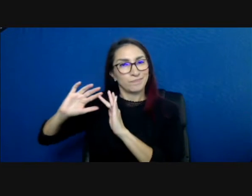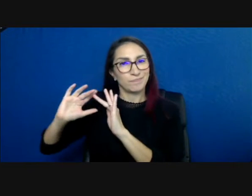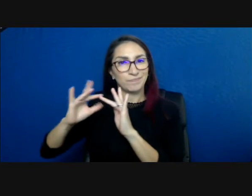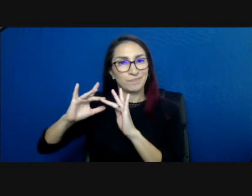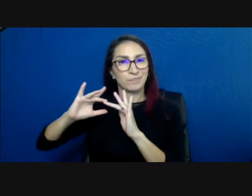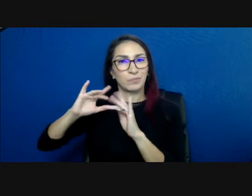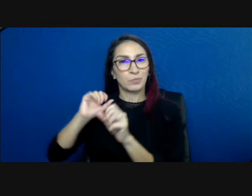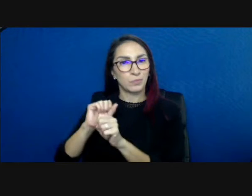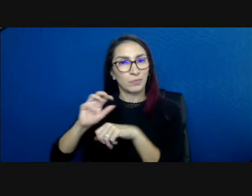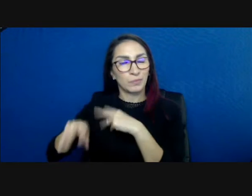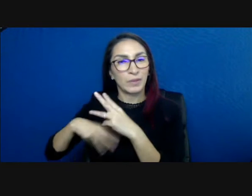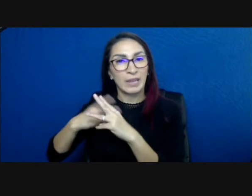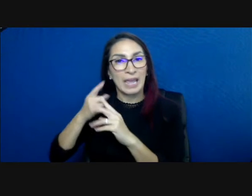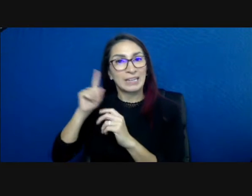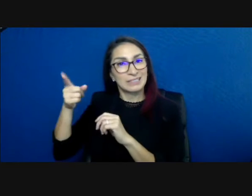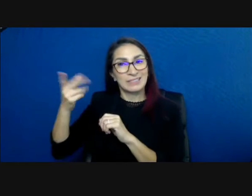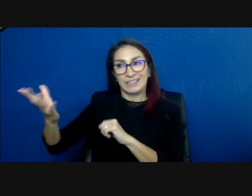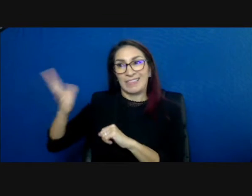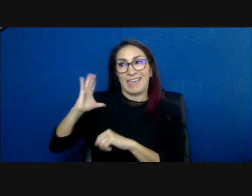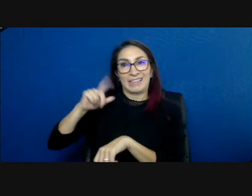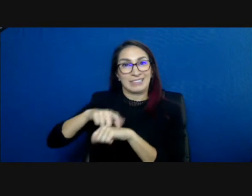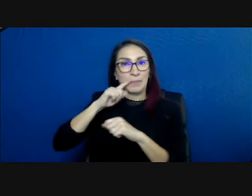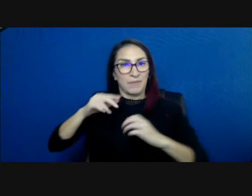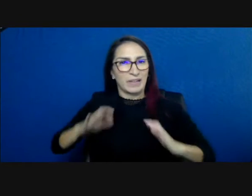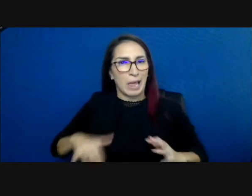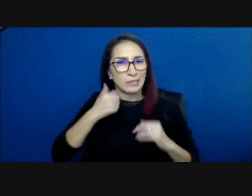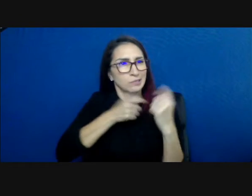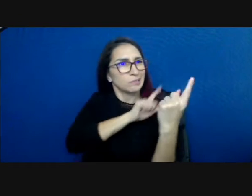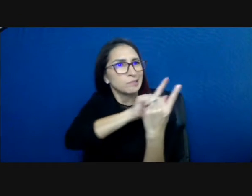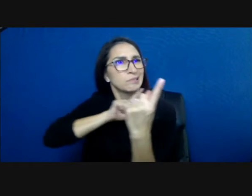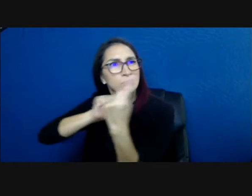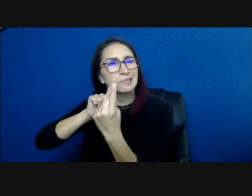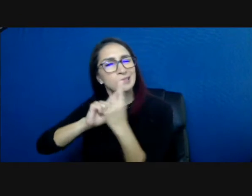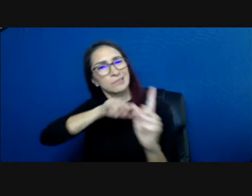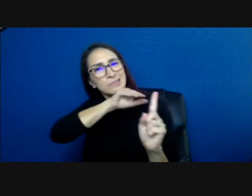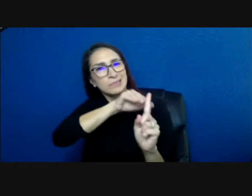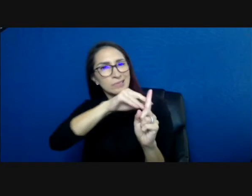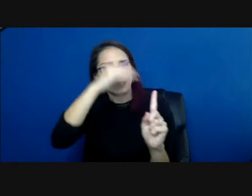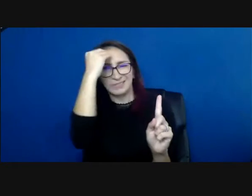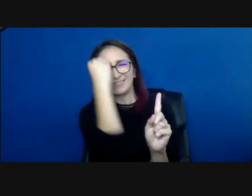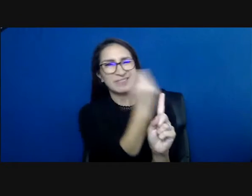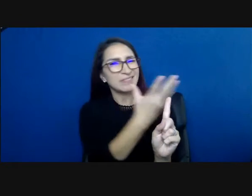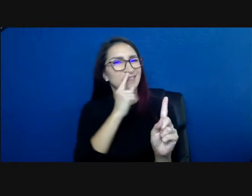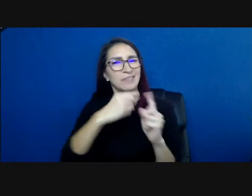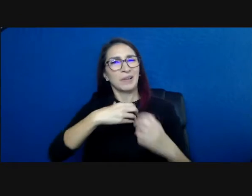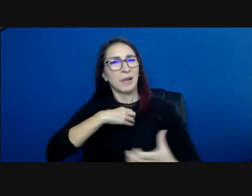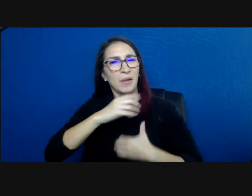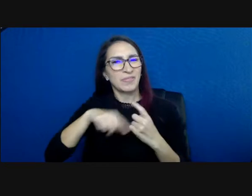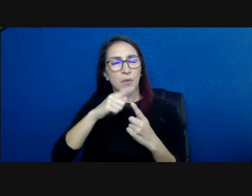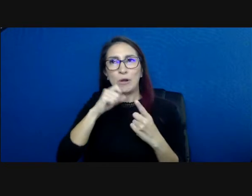at that point in time by clients facing issues that were not yet part of the public consciousness.